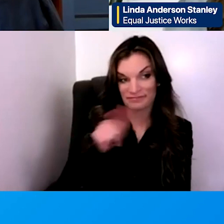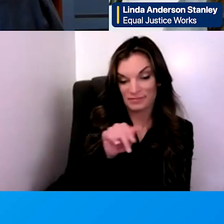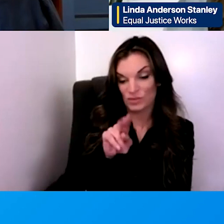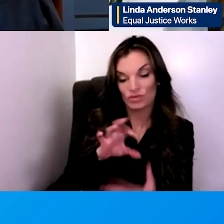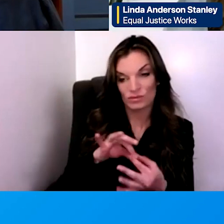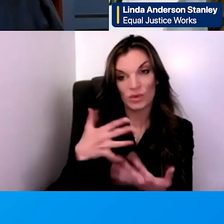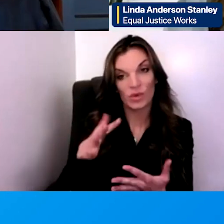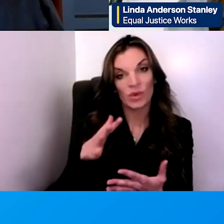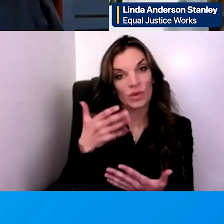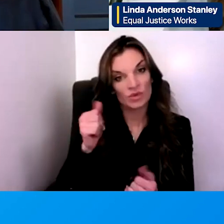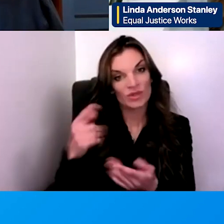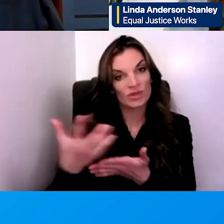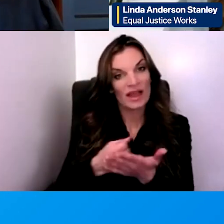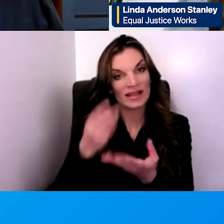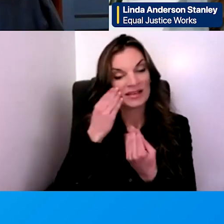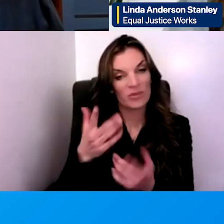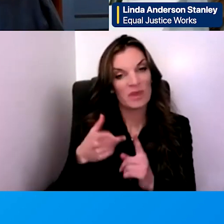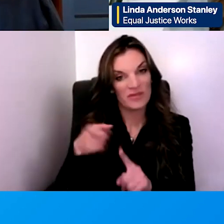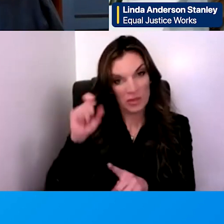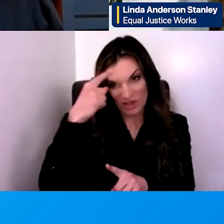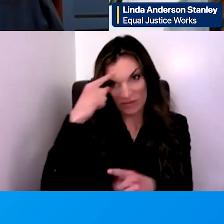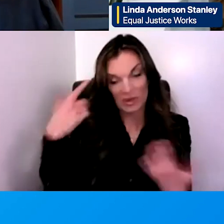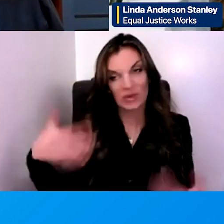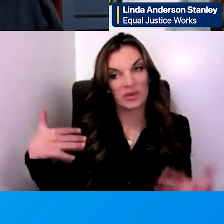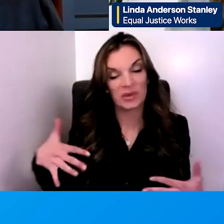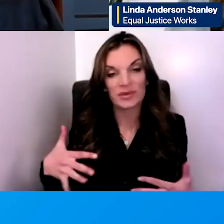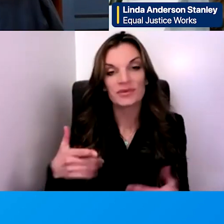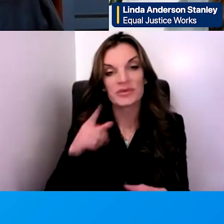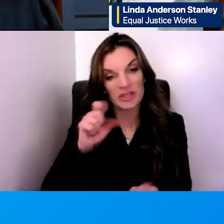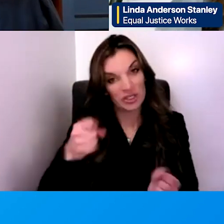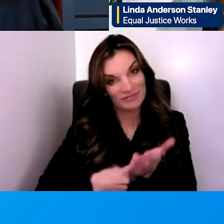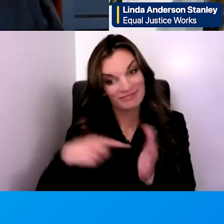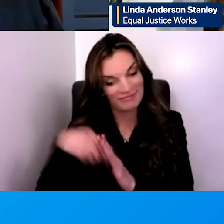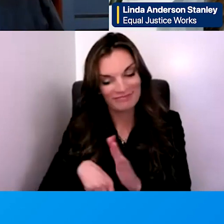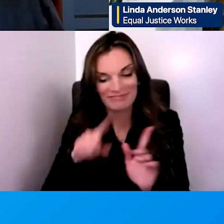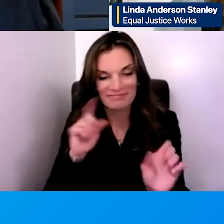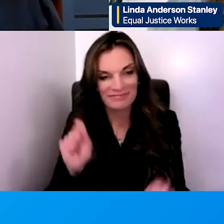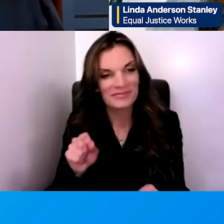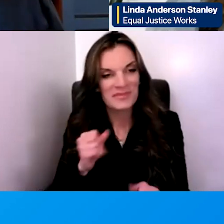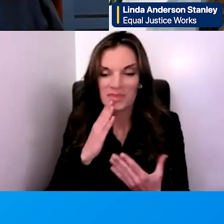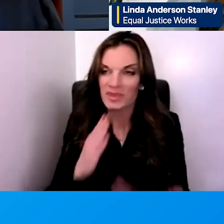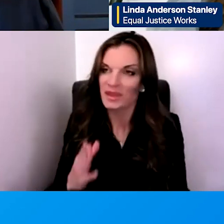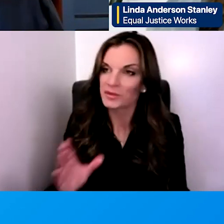We could go into that for a long time. So thank you. Let's see. Next Linda.